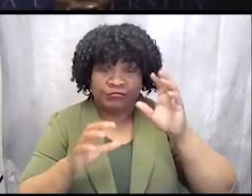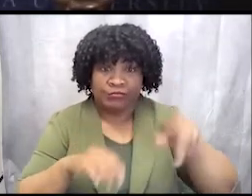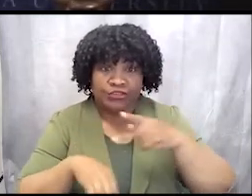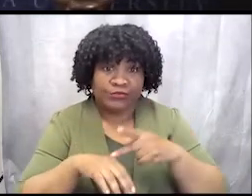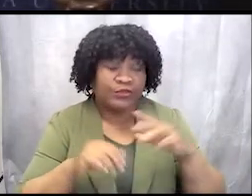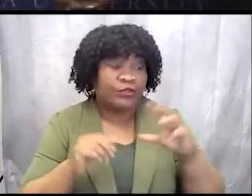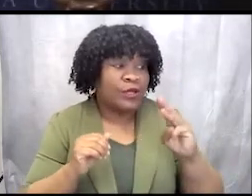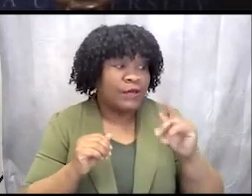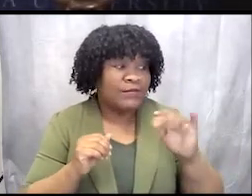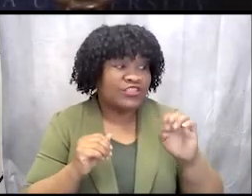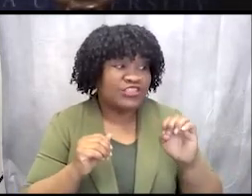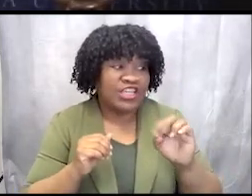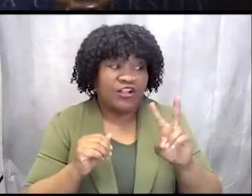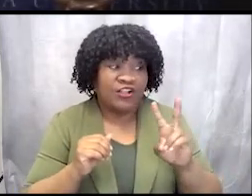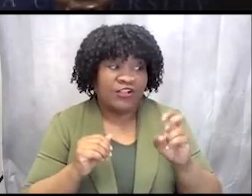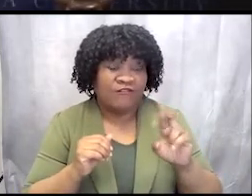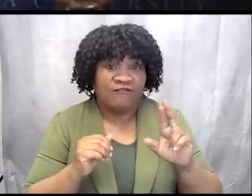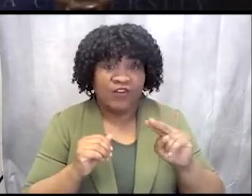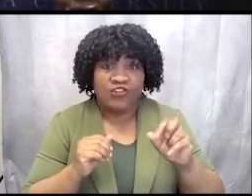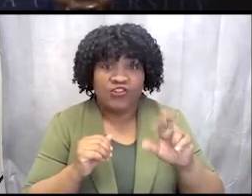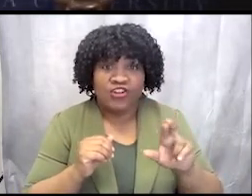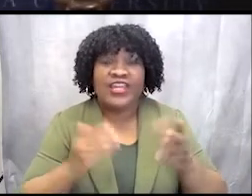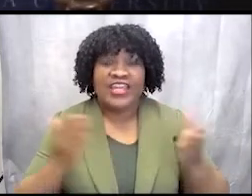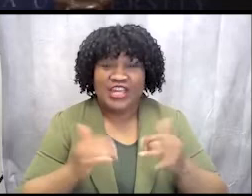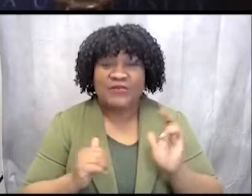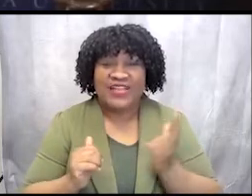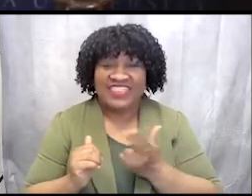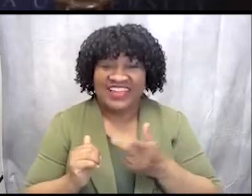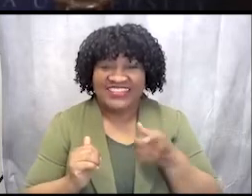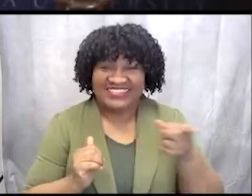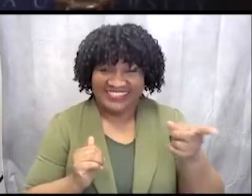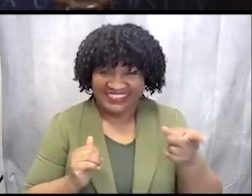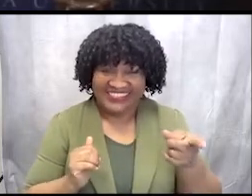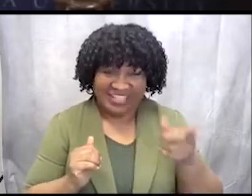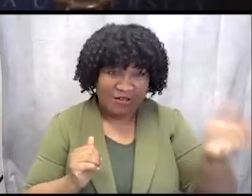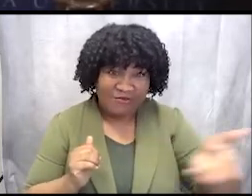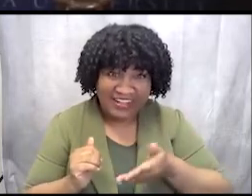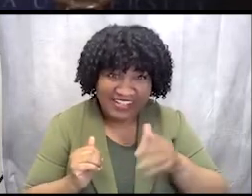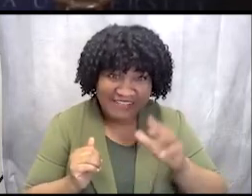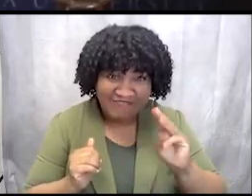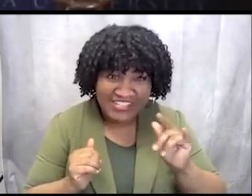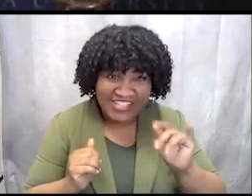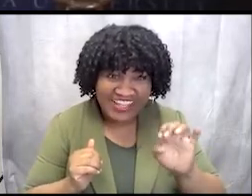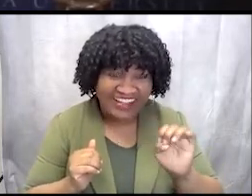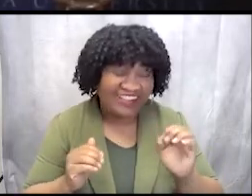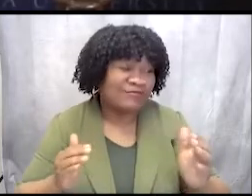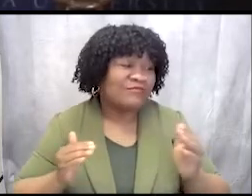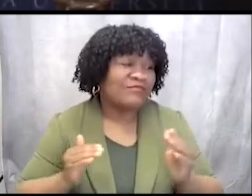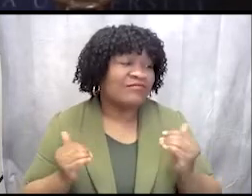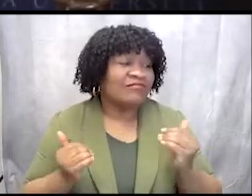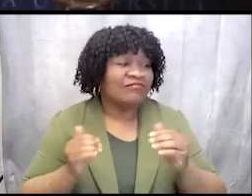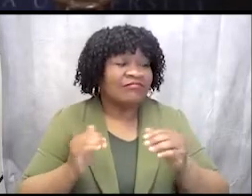a TC student herself, is here with us tonight. Welcome. Our leadership development programs,